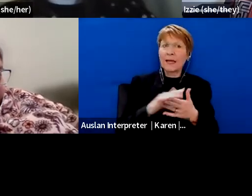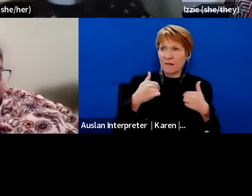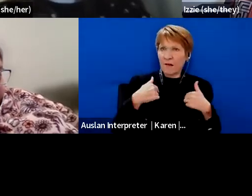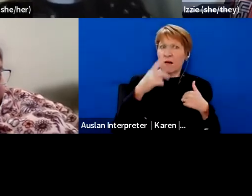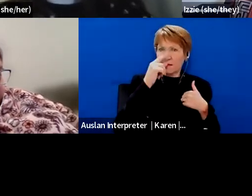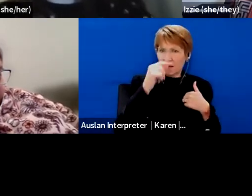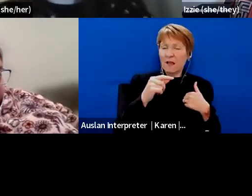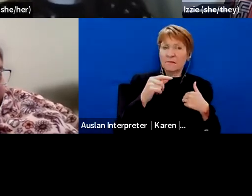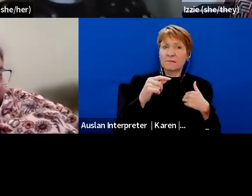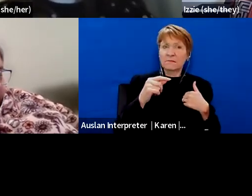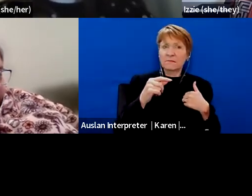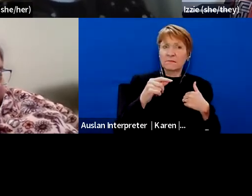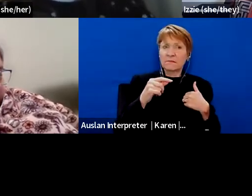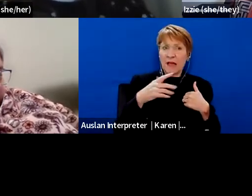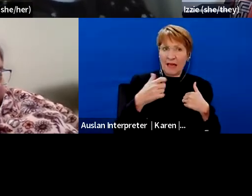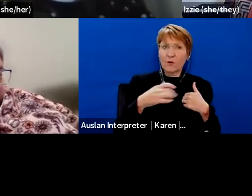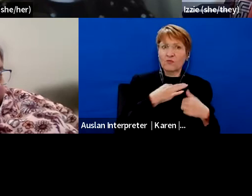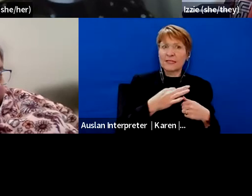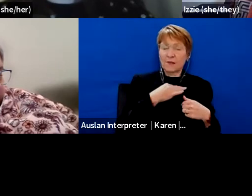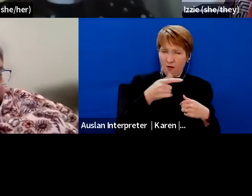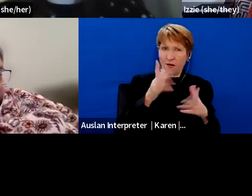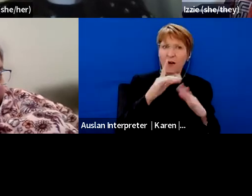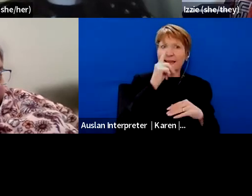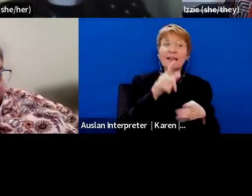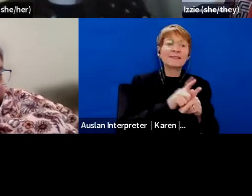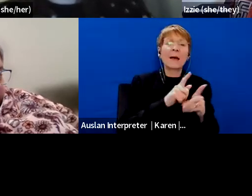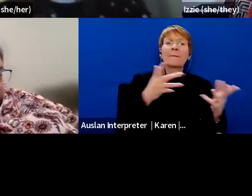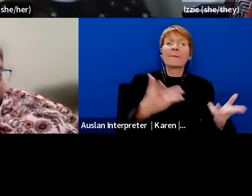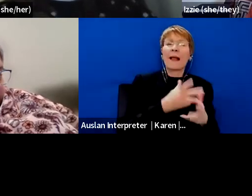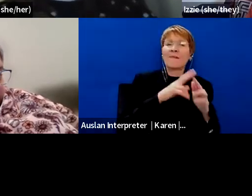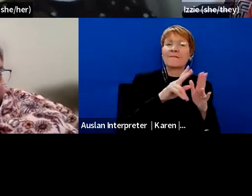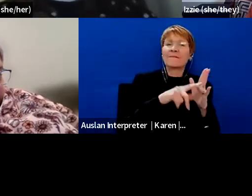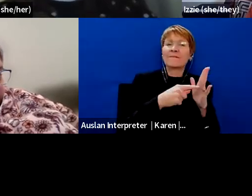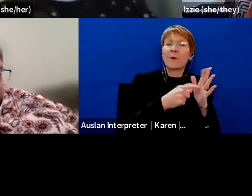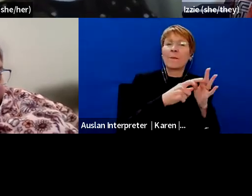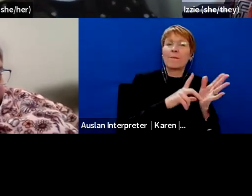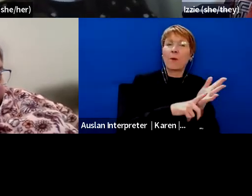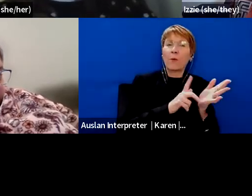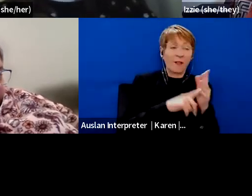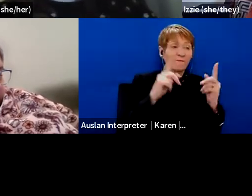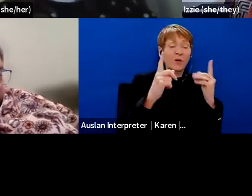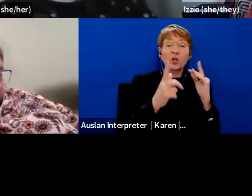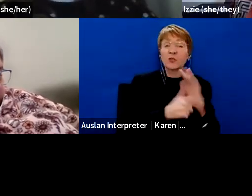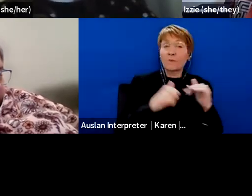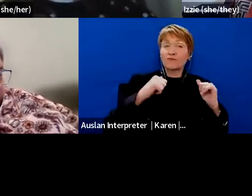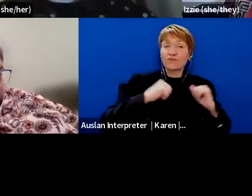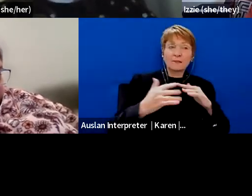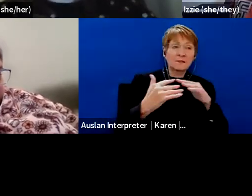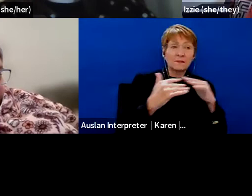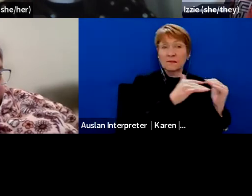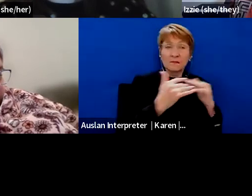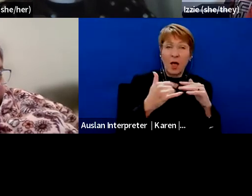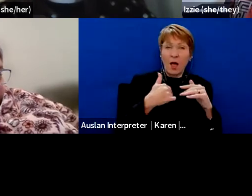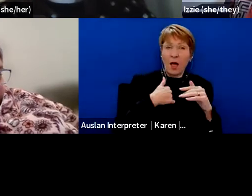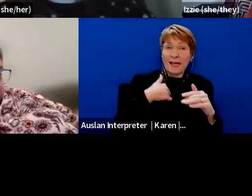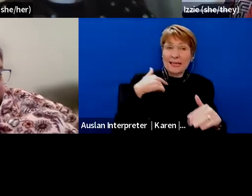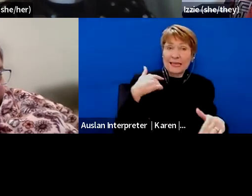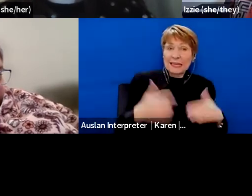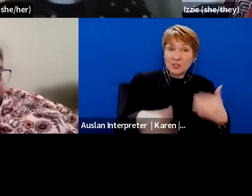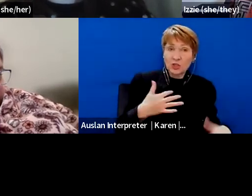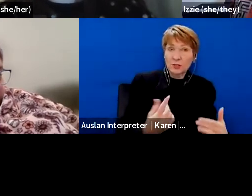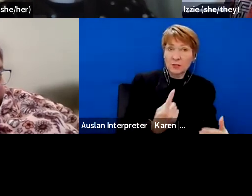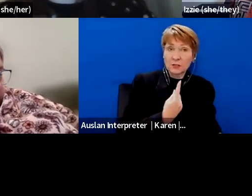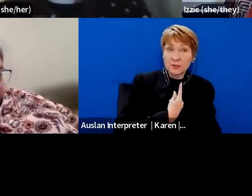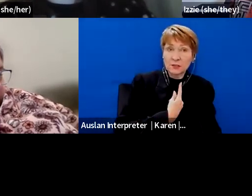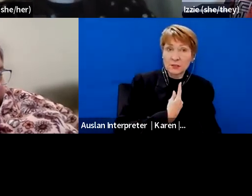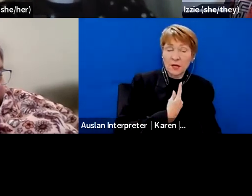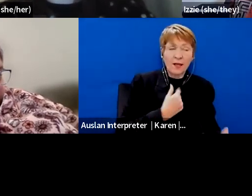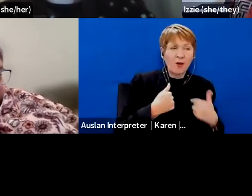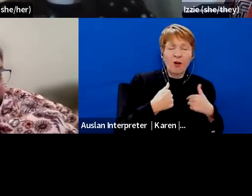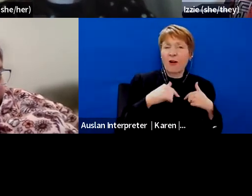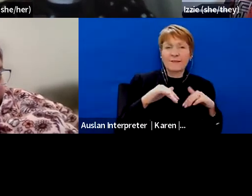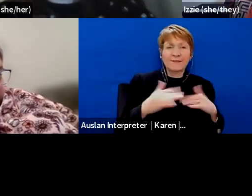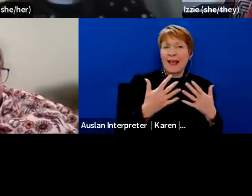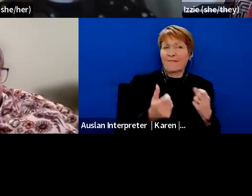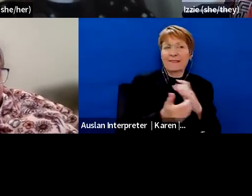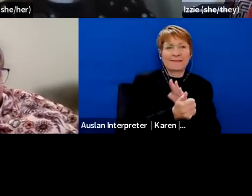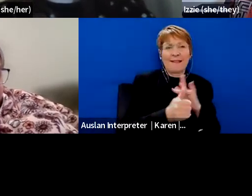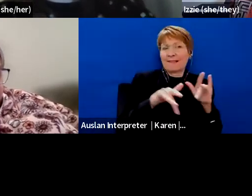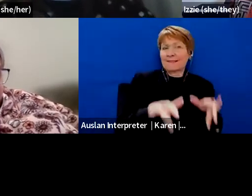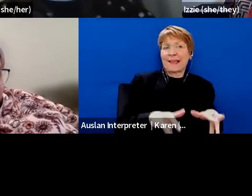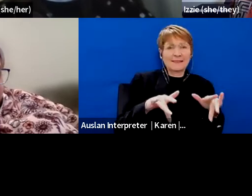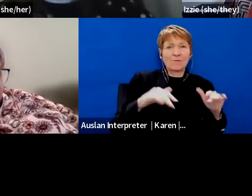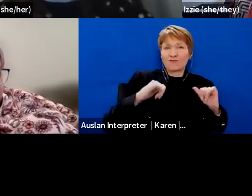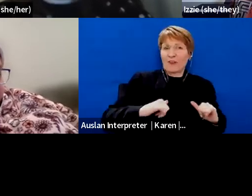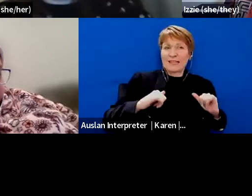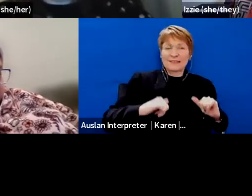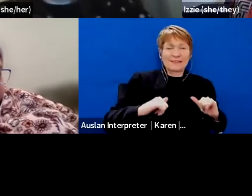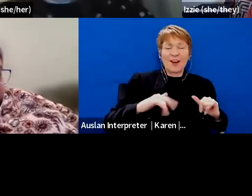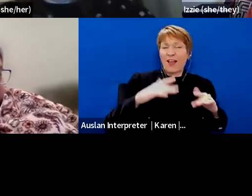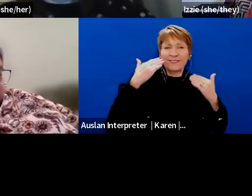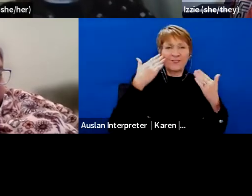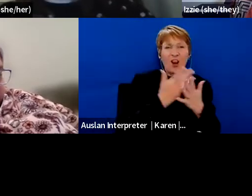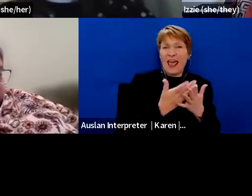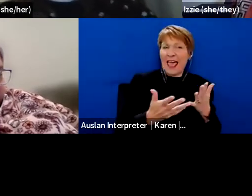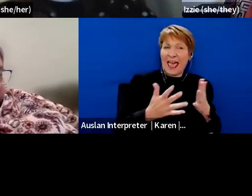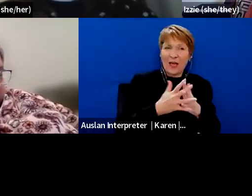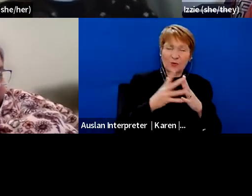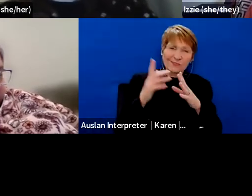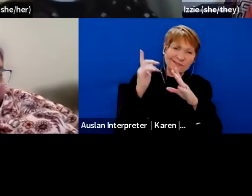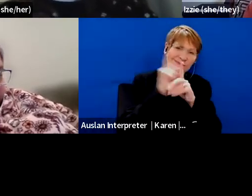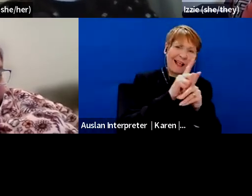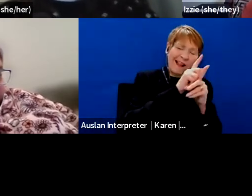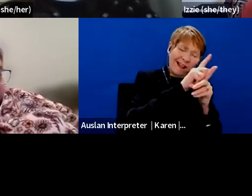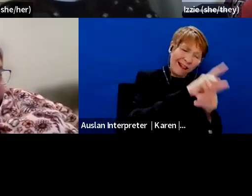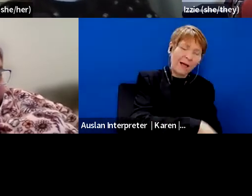Yes, the race, like for example playing football yes the records is ridiculously high for example I was in my first practice match I got injured I was the only one that did, because I didn't have the skills and things how to manage the tackling situation.